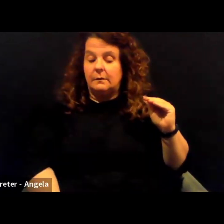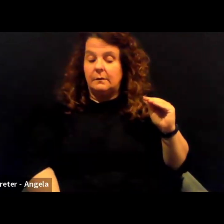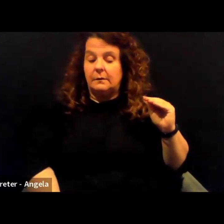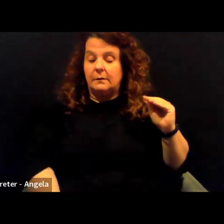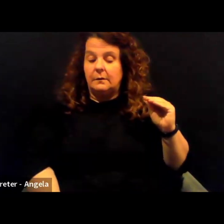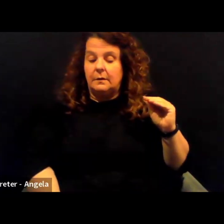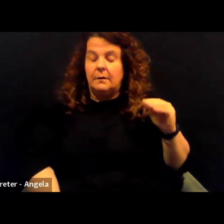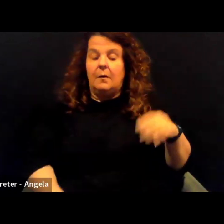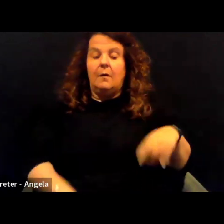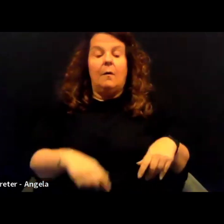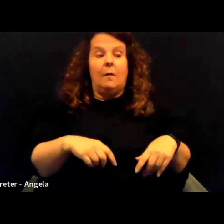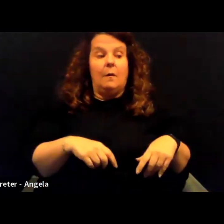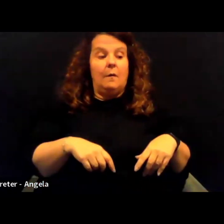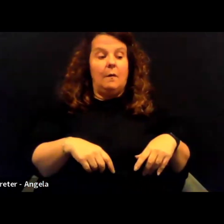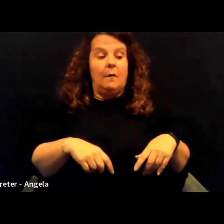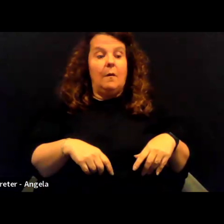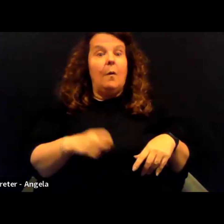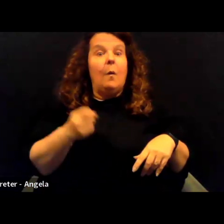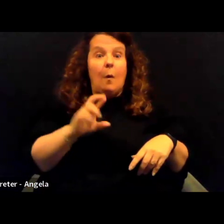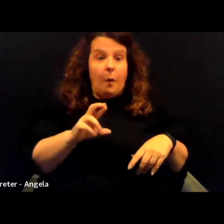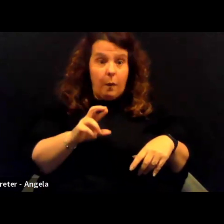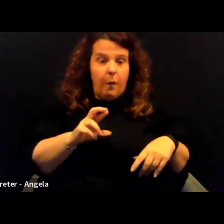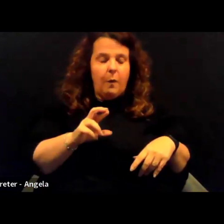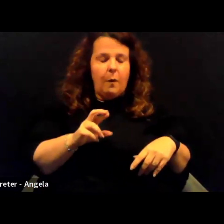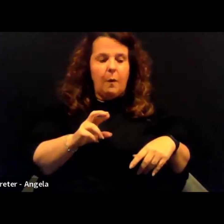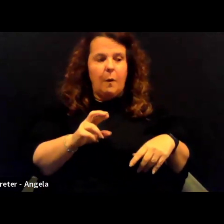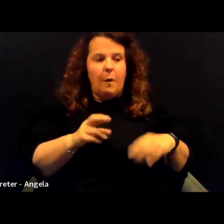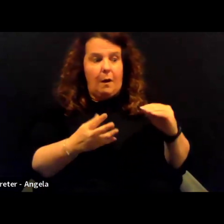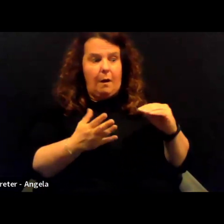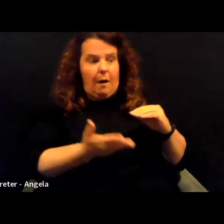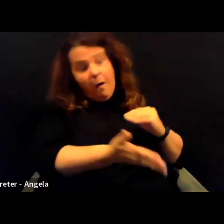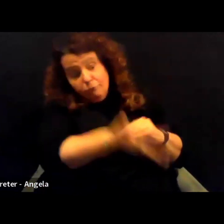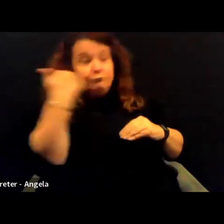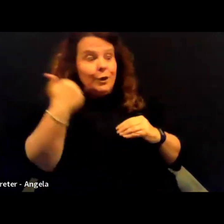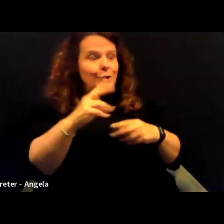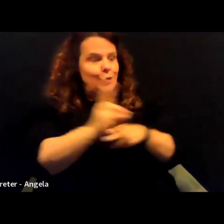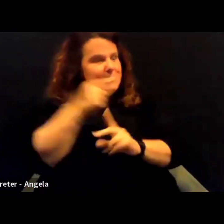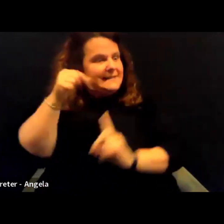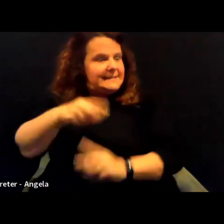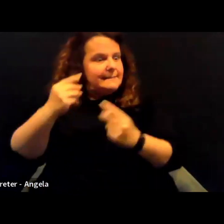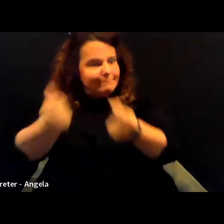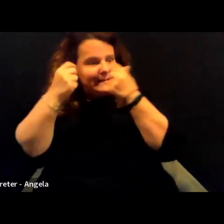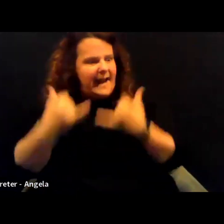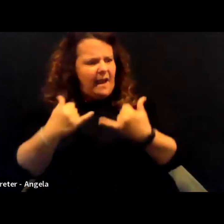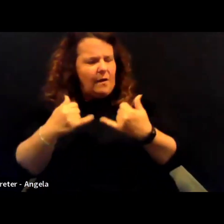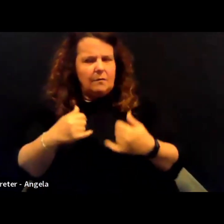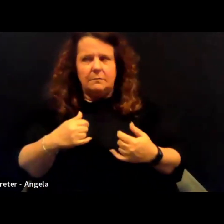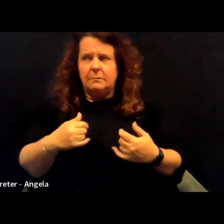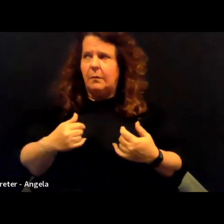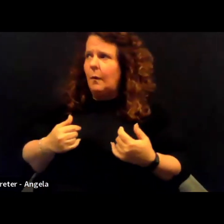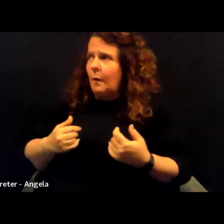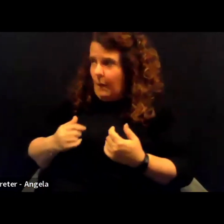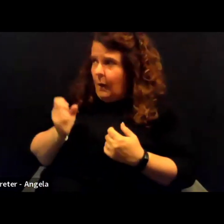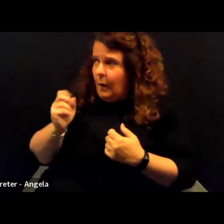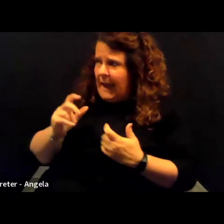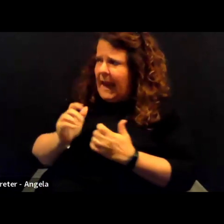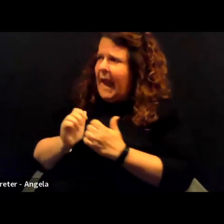something and, and as was just said, they haven't been given any instruction before that time.